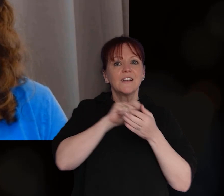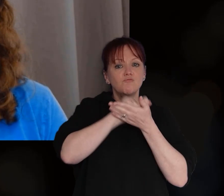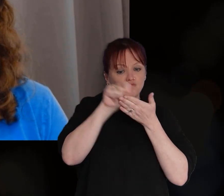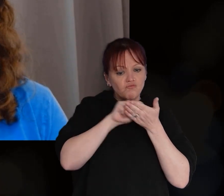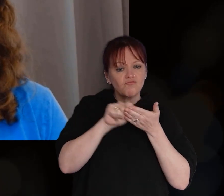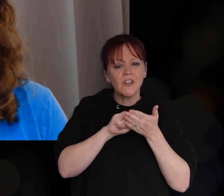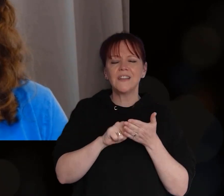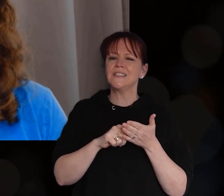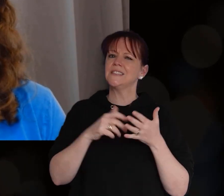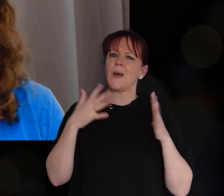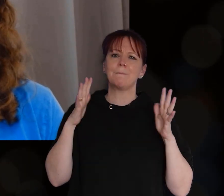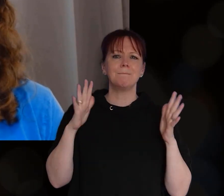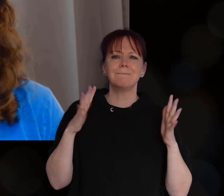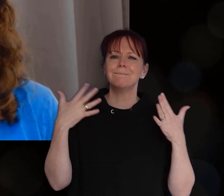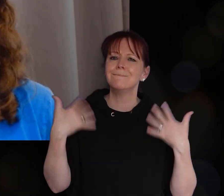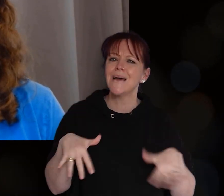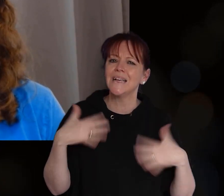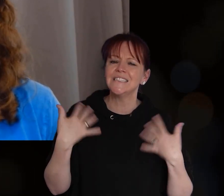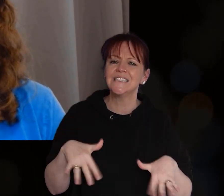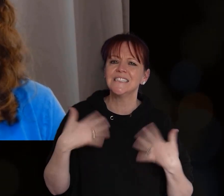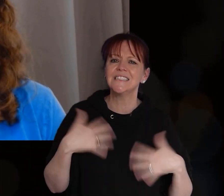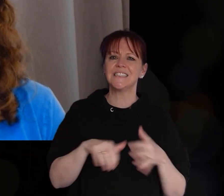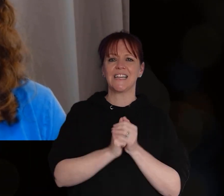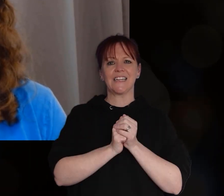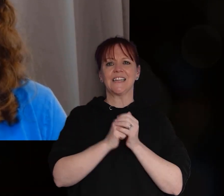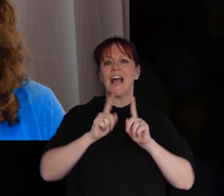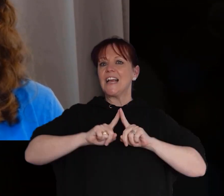and it will be wonderful to see games take inspiration from this research.